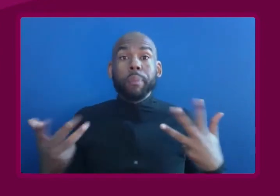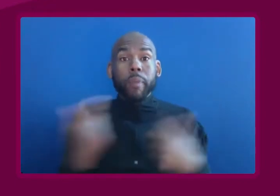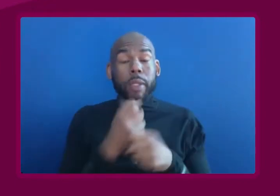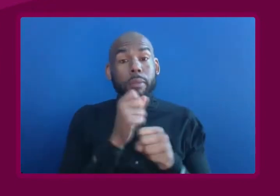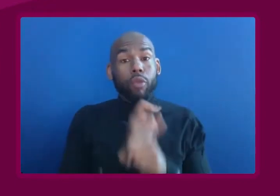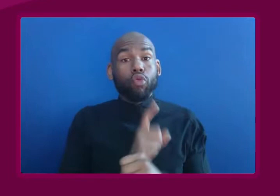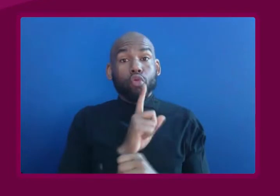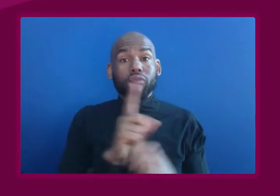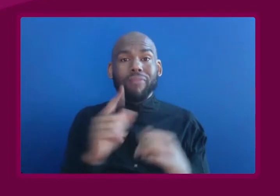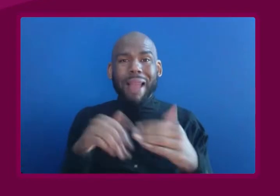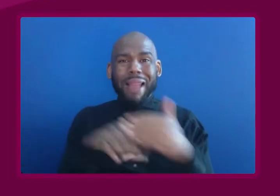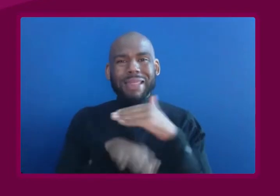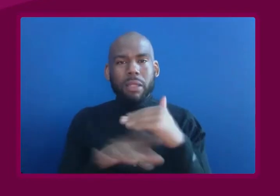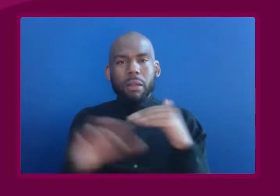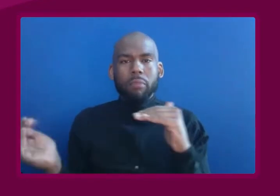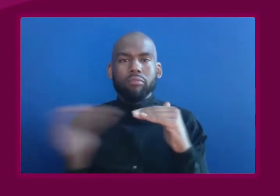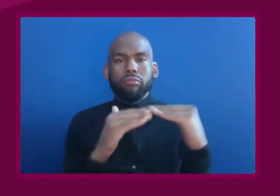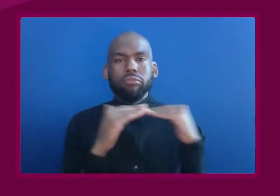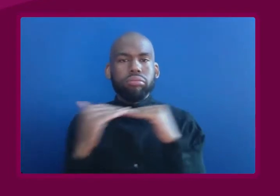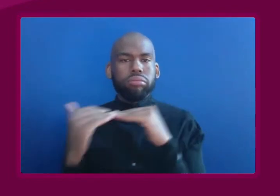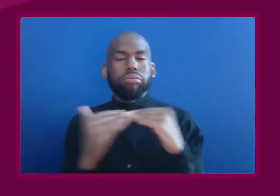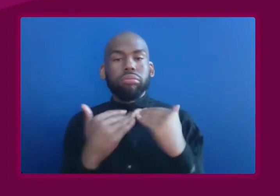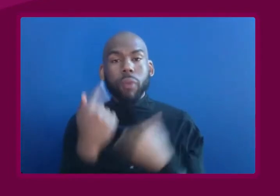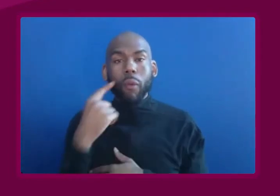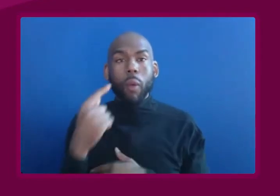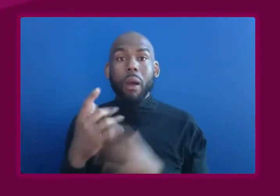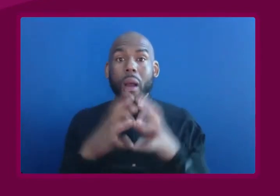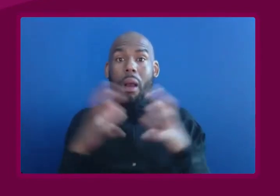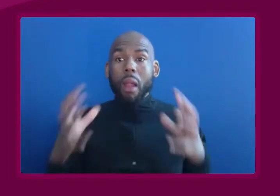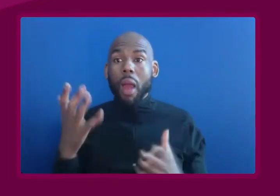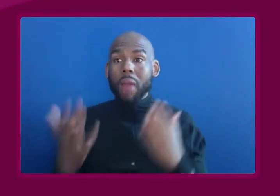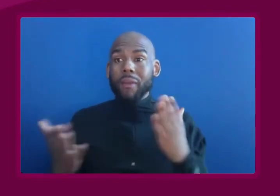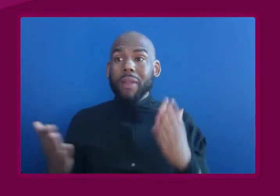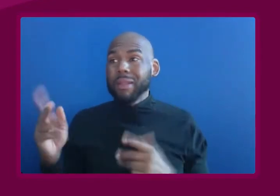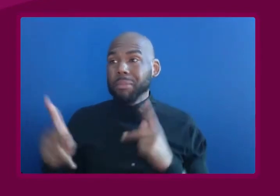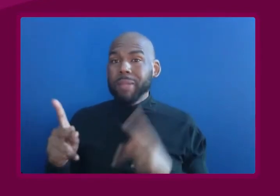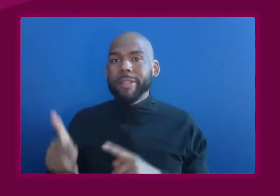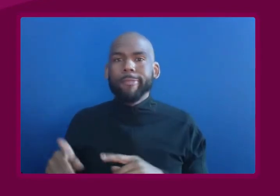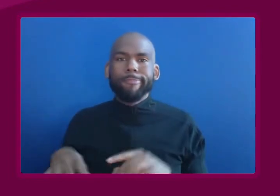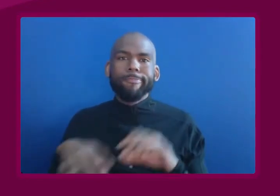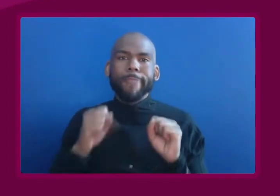It ensures equal access to things that a lot of people take for granted.